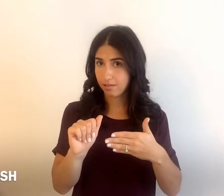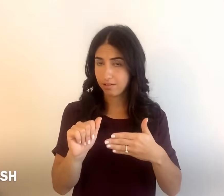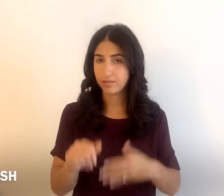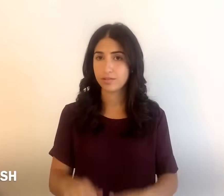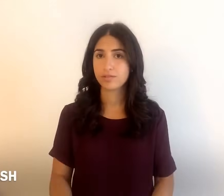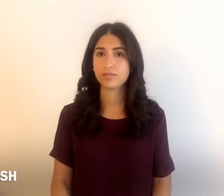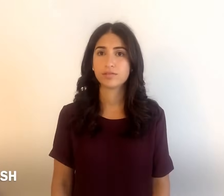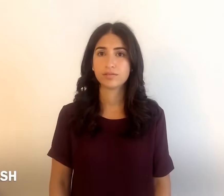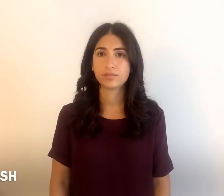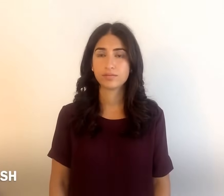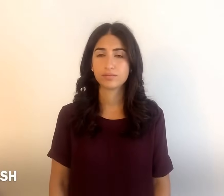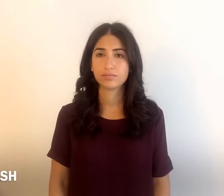cash